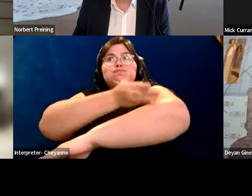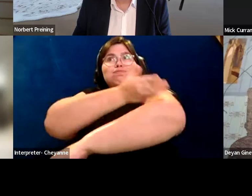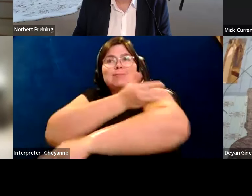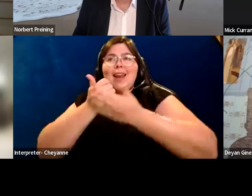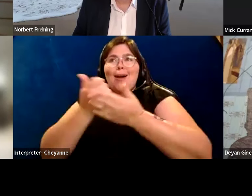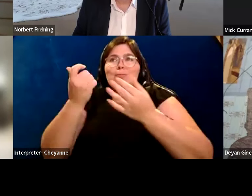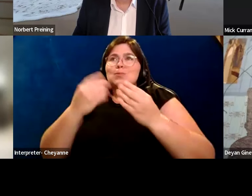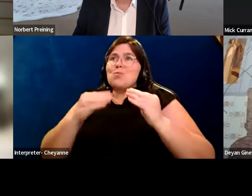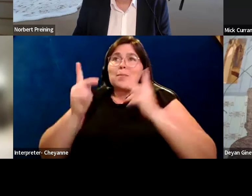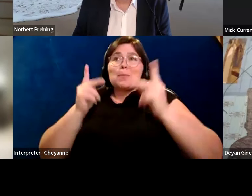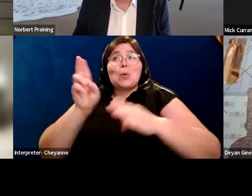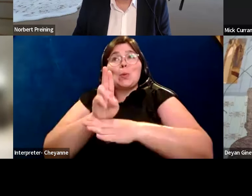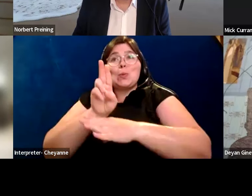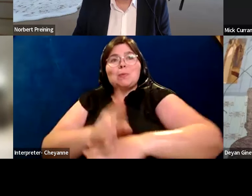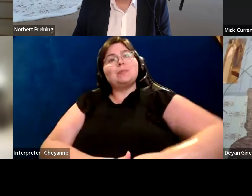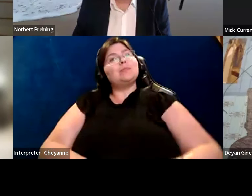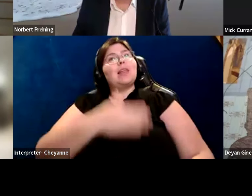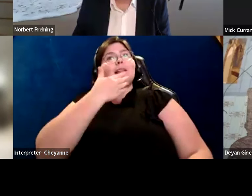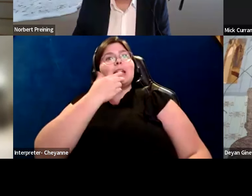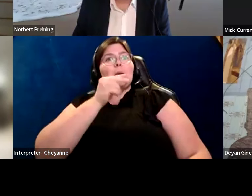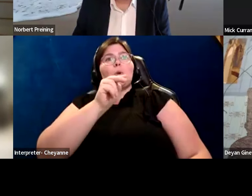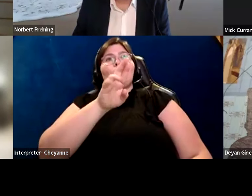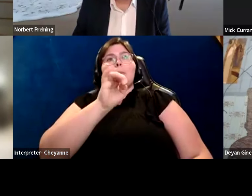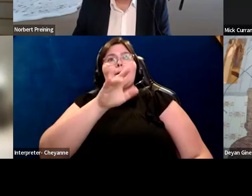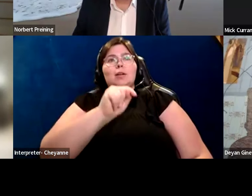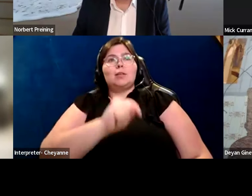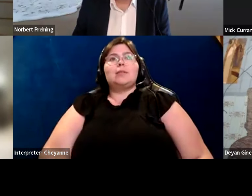Thanks. Thanks, Norbert.